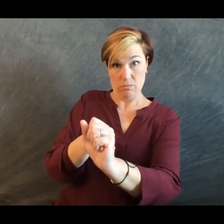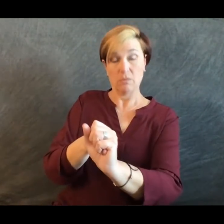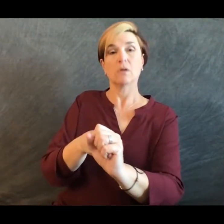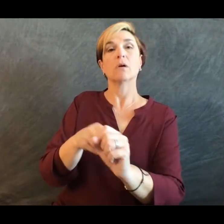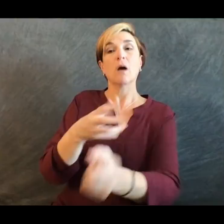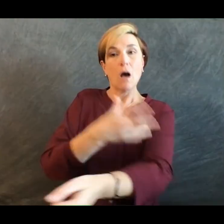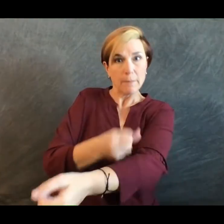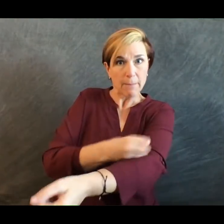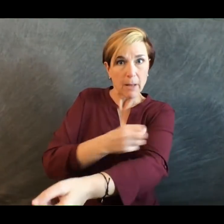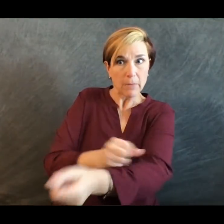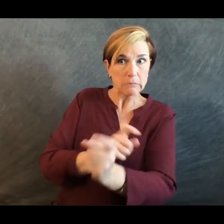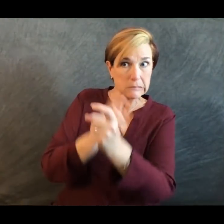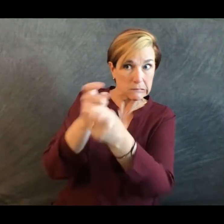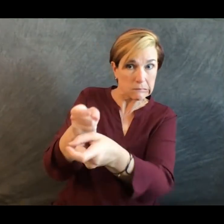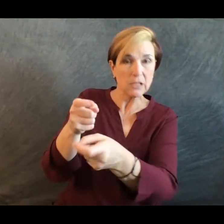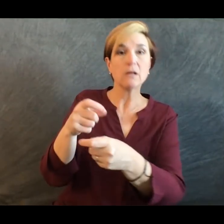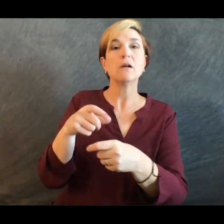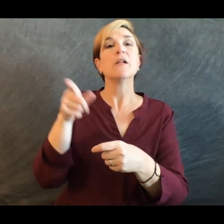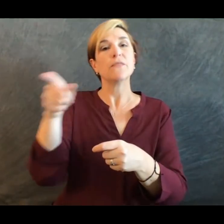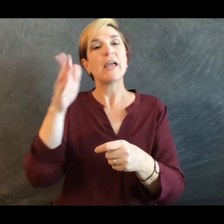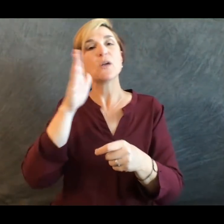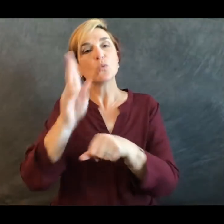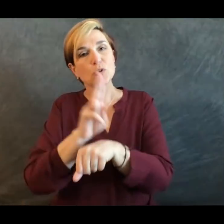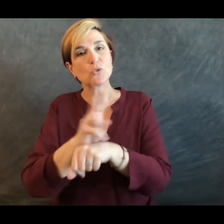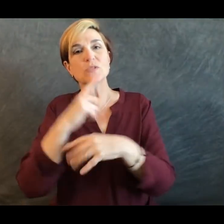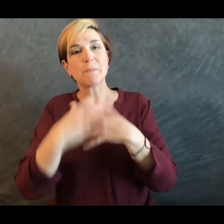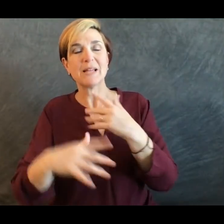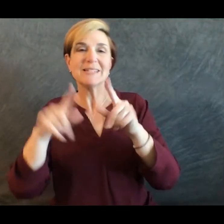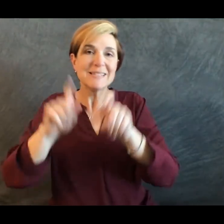safe and effective and as the weeks and months and it'll probably be months